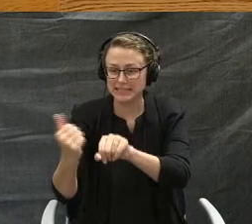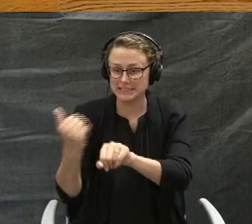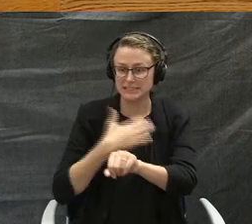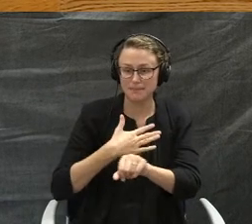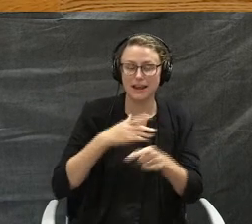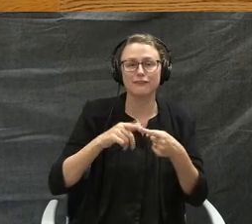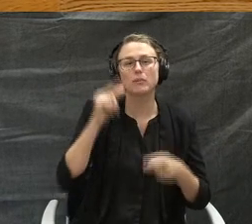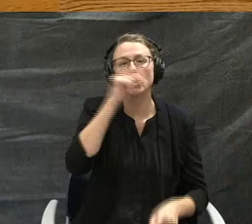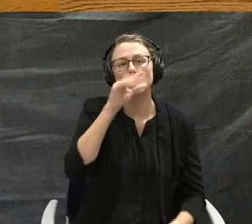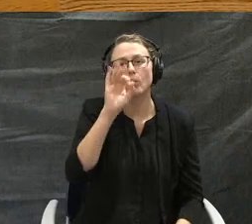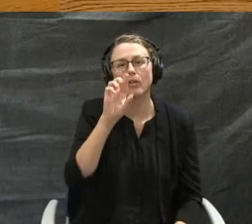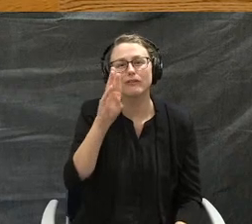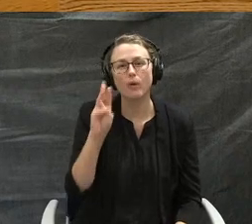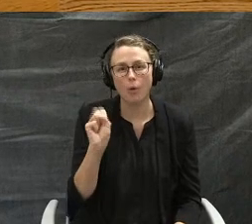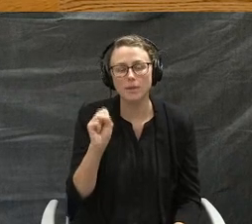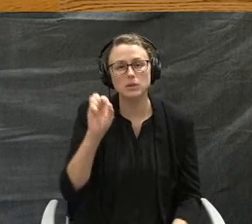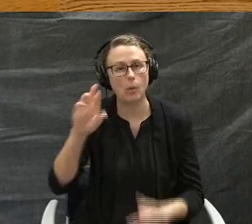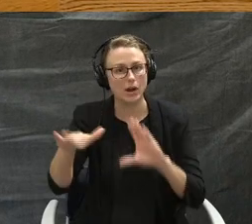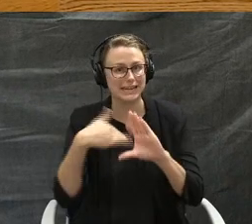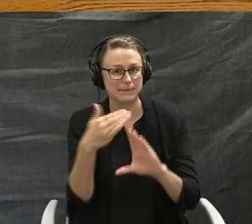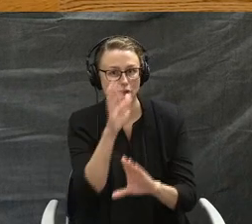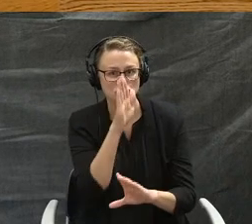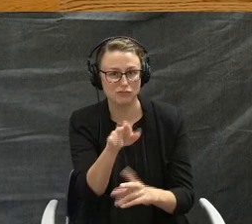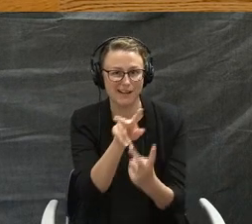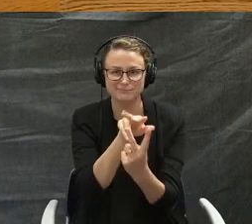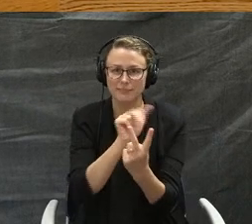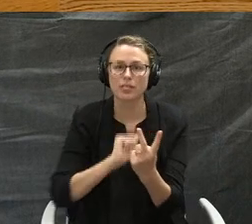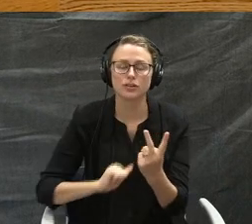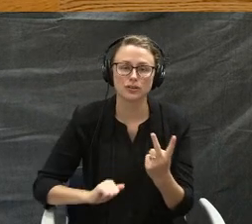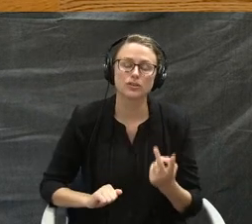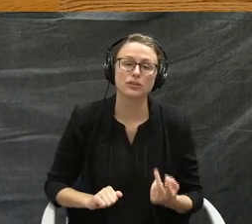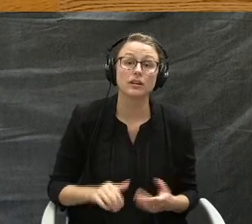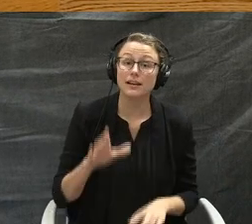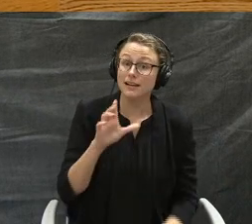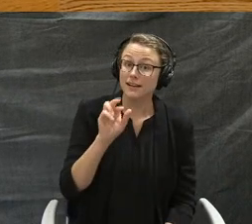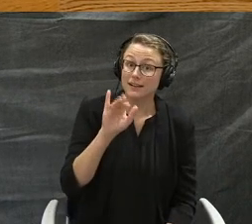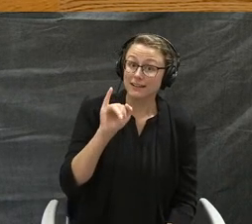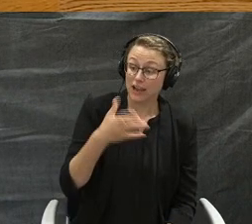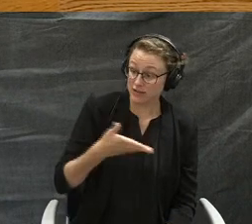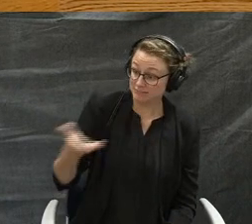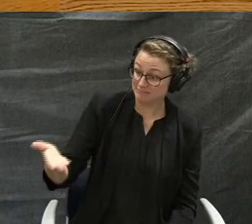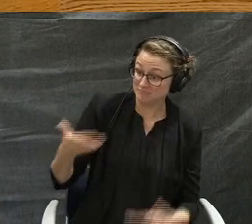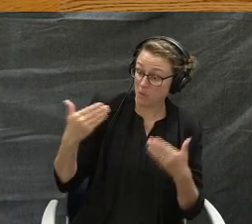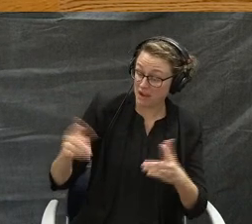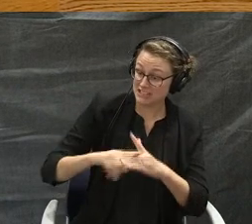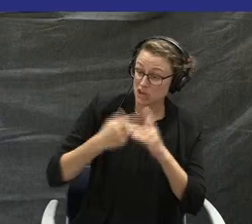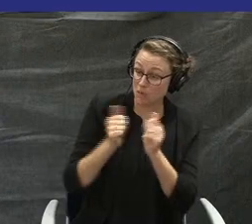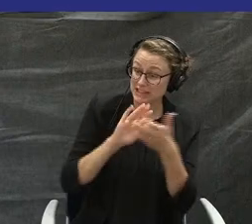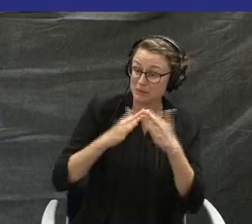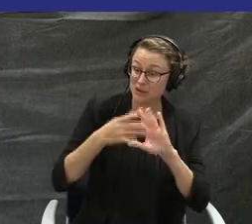that were emailed directly to carry. So Carrie, would you like to start with community comments? Thank you, Madam